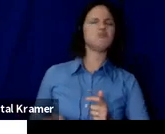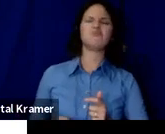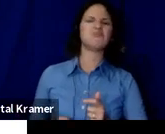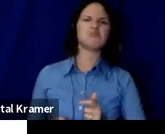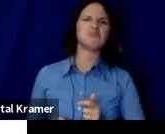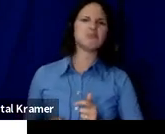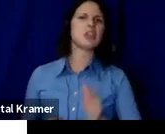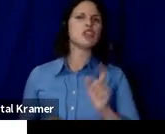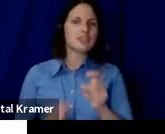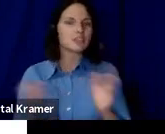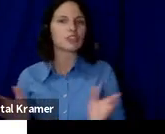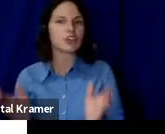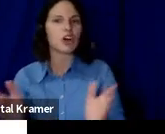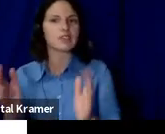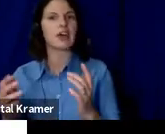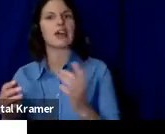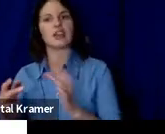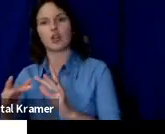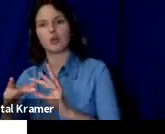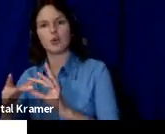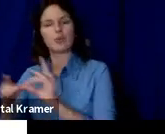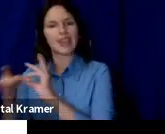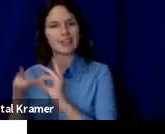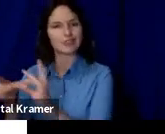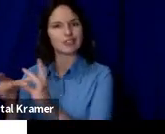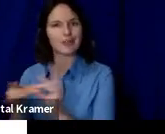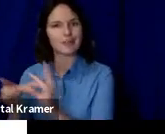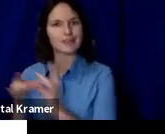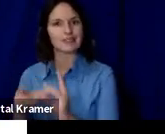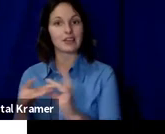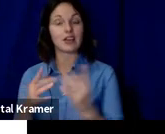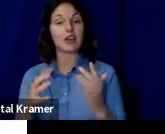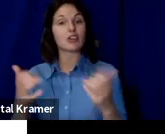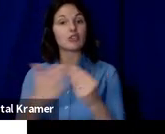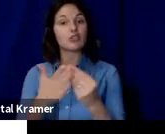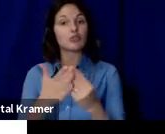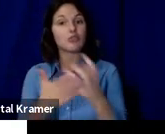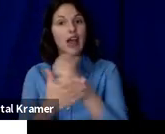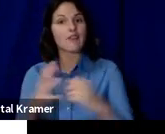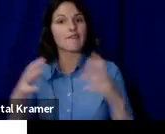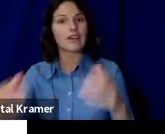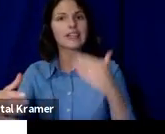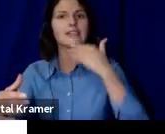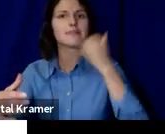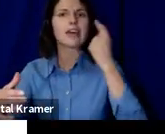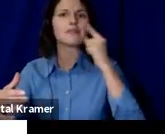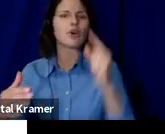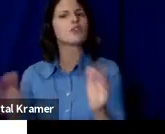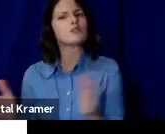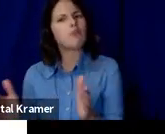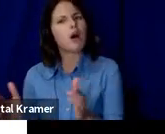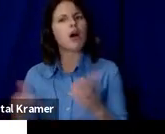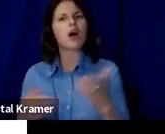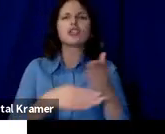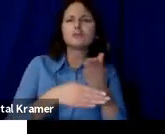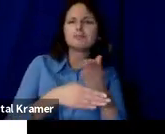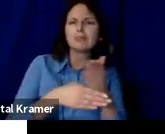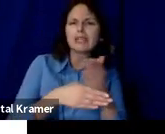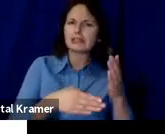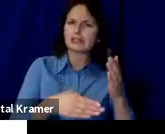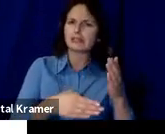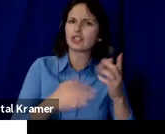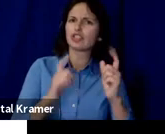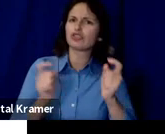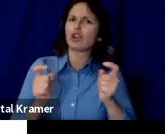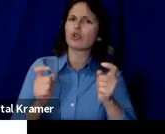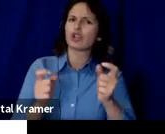for small to mid‑range donors to give as a crowd, to give on mass, and the more realistic